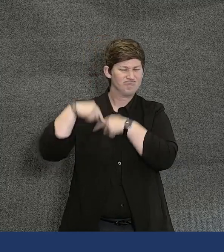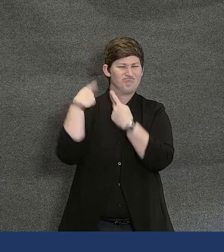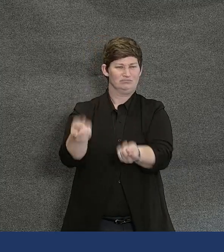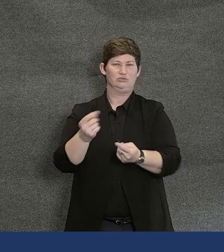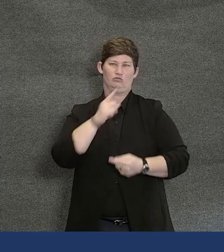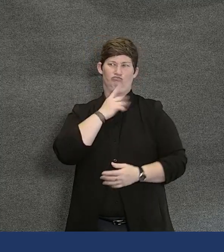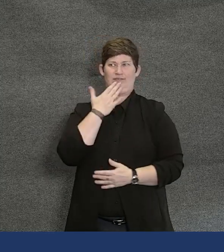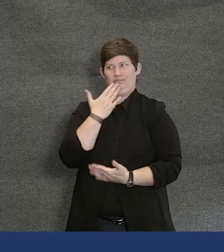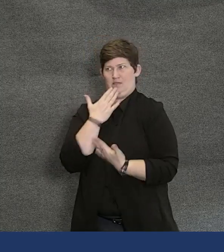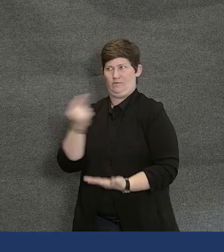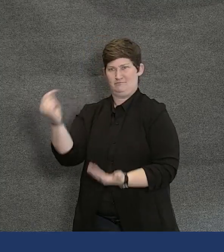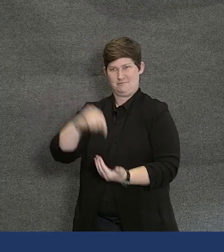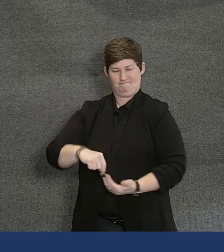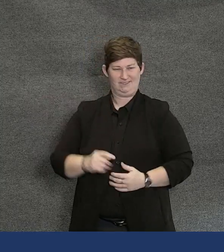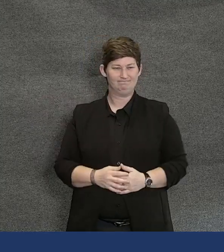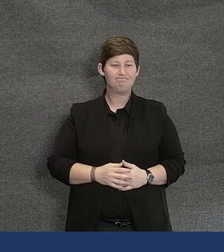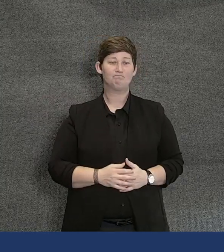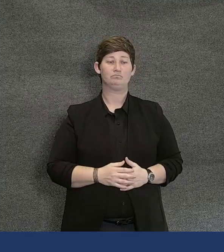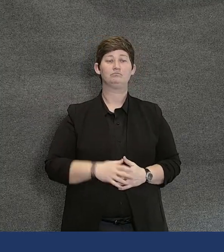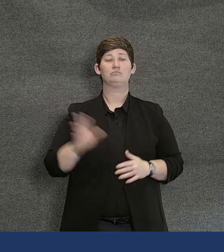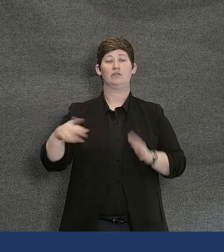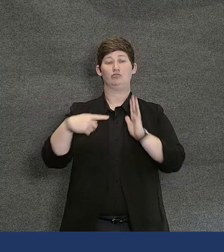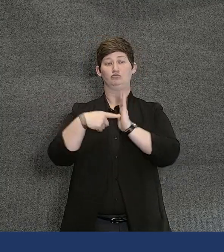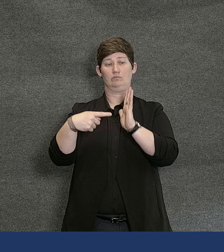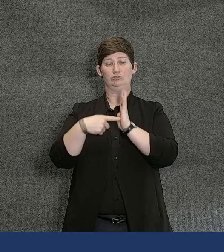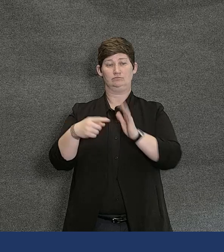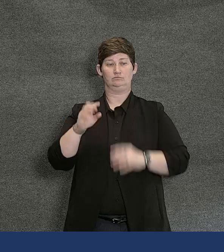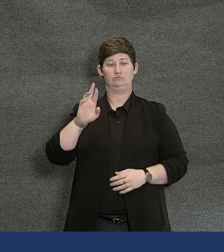And then we also have Representative Robert Bierman here.